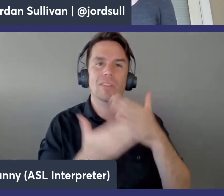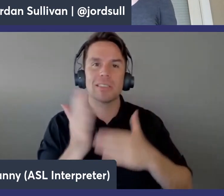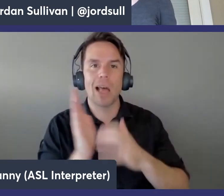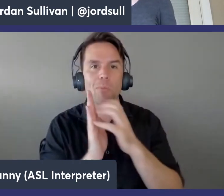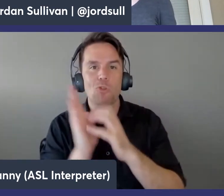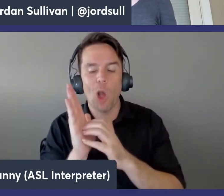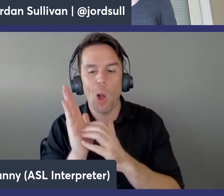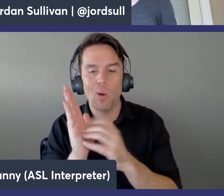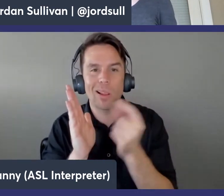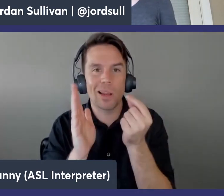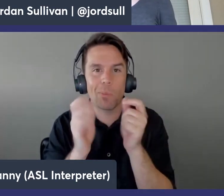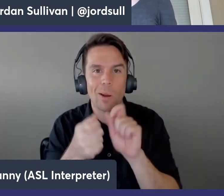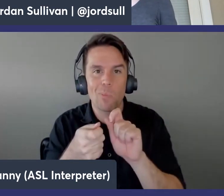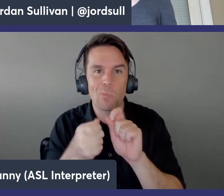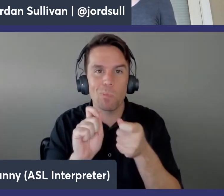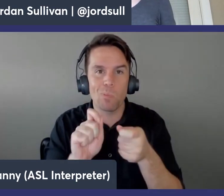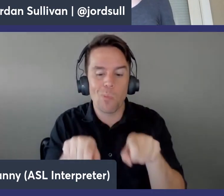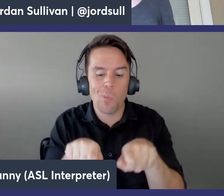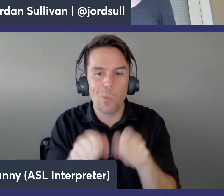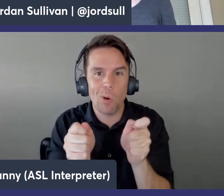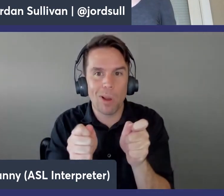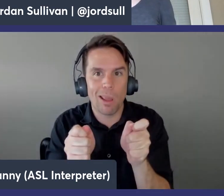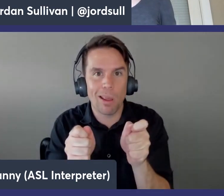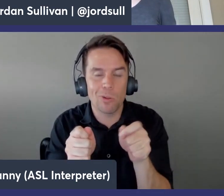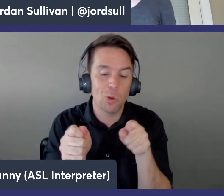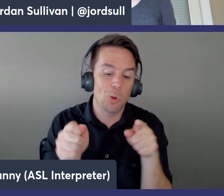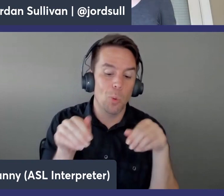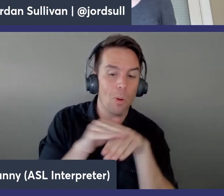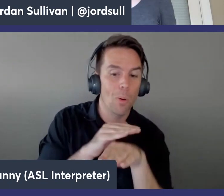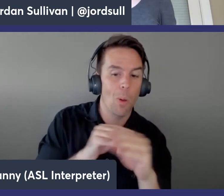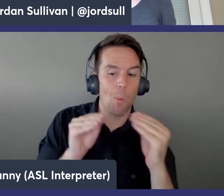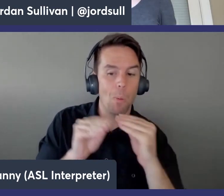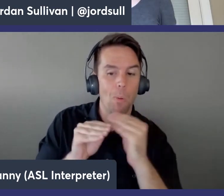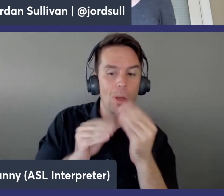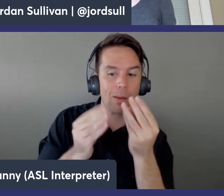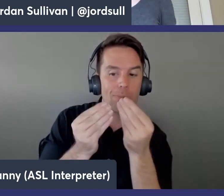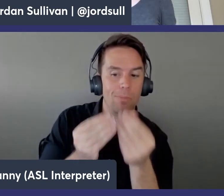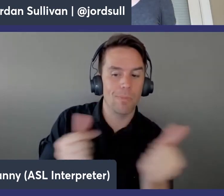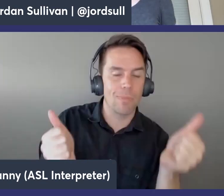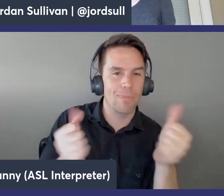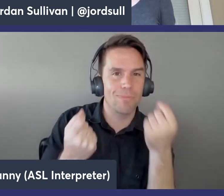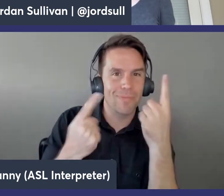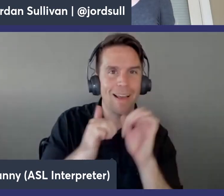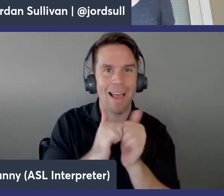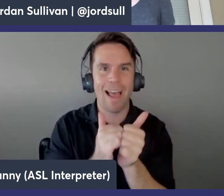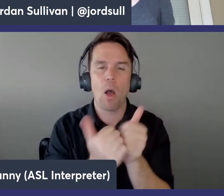and so you go in and then you fix it, and then you understand how all the pieces work together. So you don't have to do a lotta work.